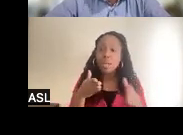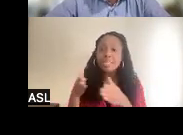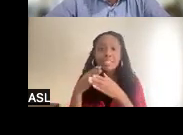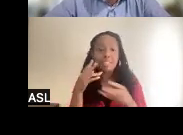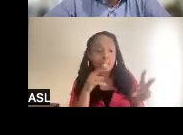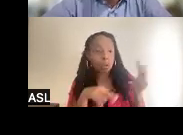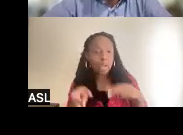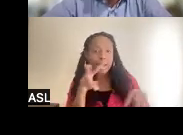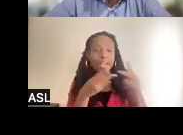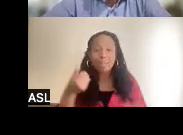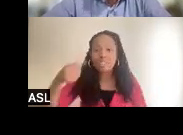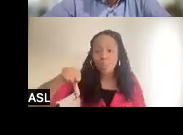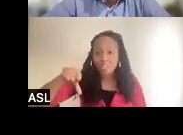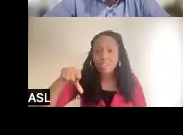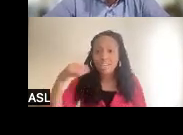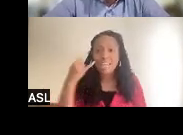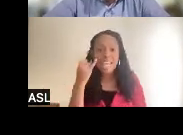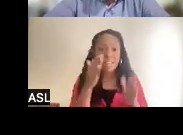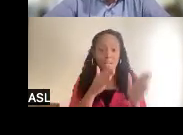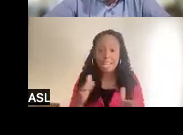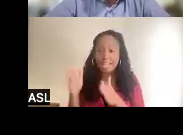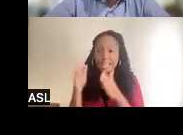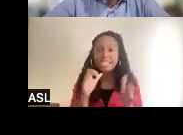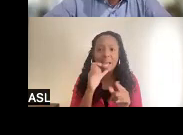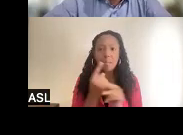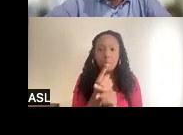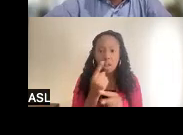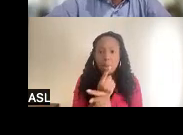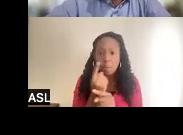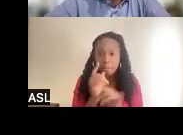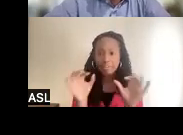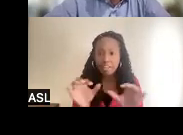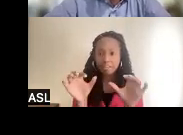be disqualified if planning isn't done properly so first and foremost I want to make sure people